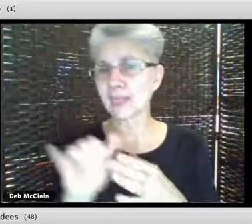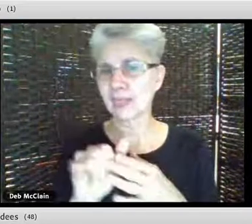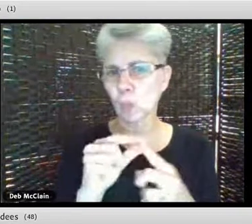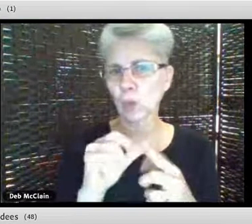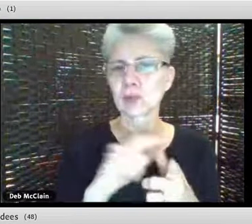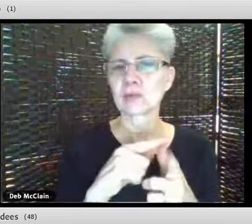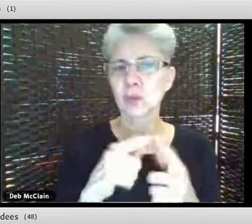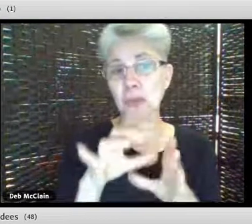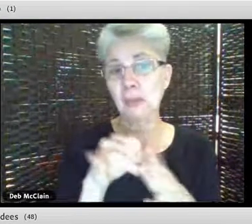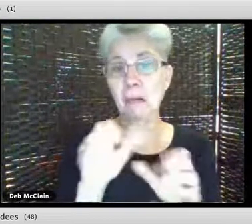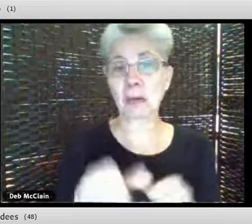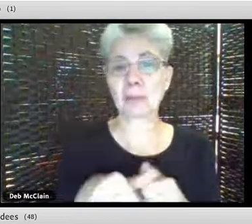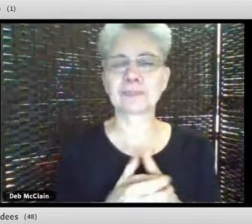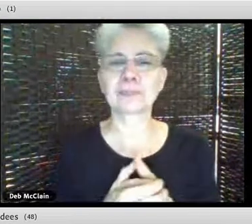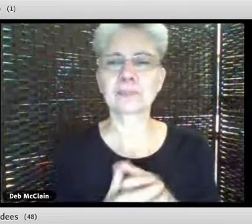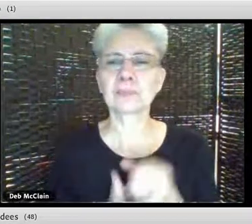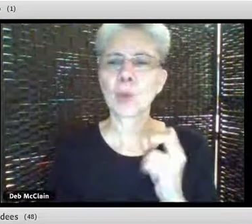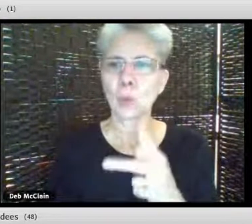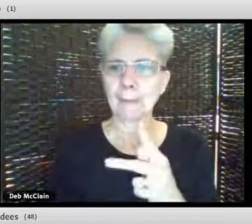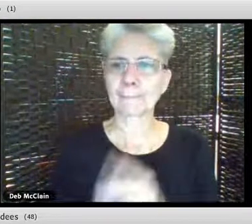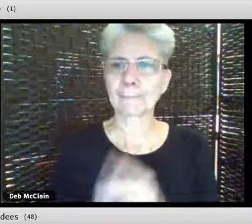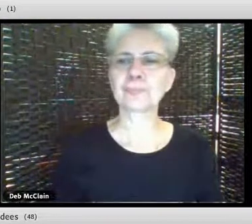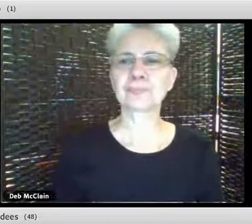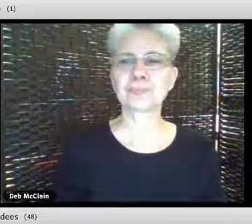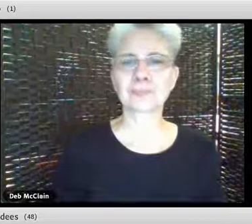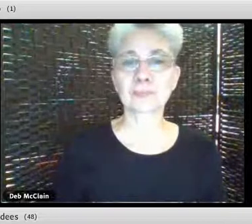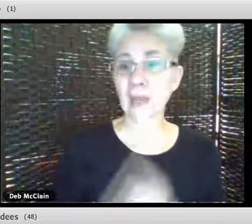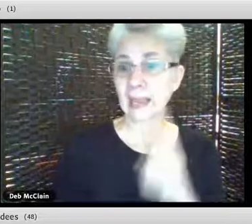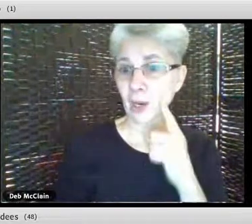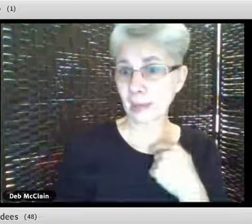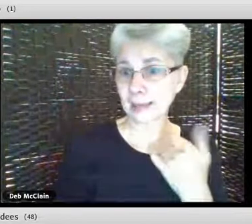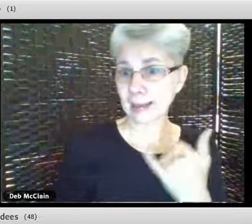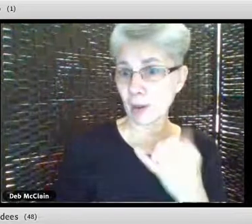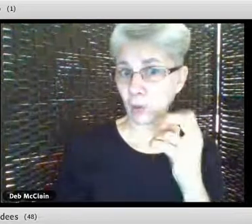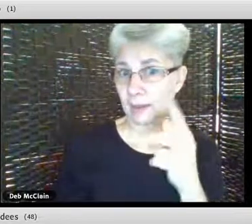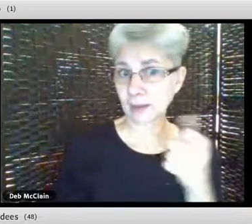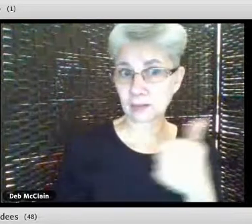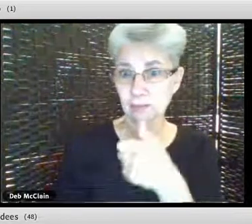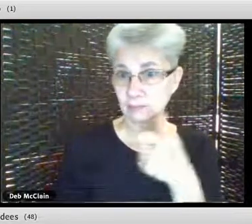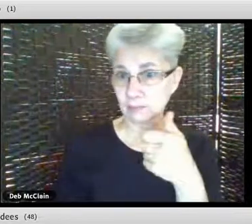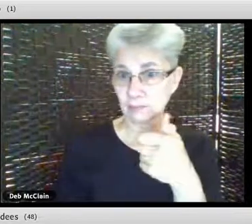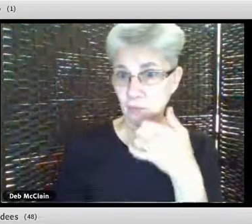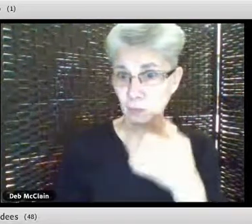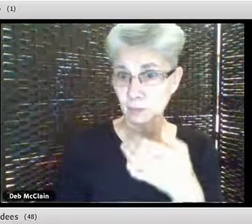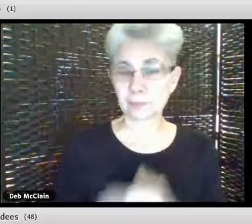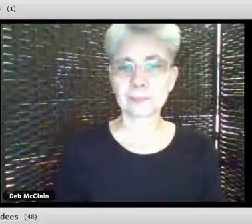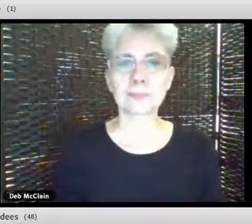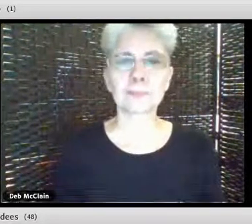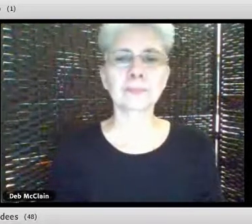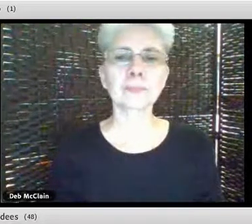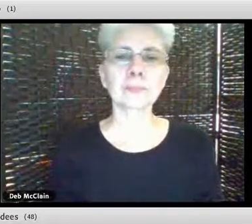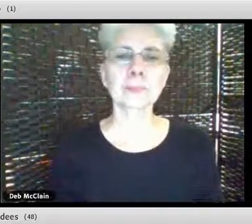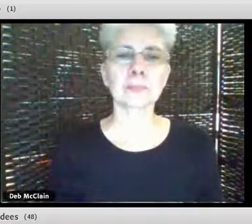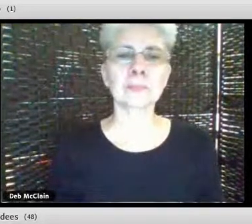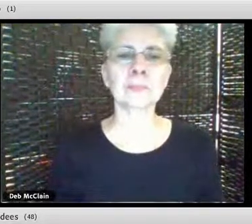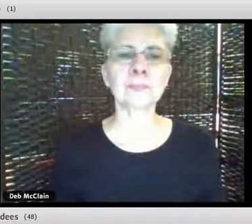For the number two, could you spell out two?" So you could do that. Okay. Everybody can hear me okay now?